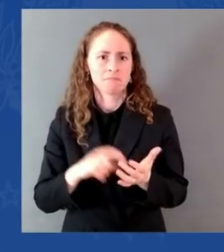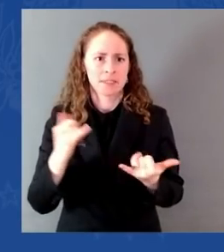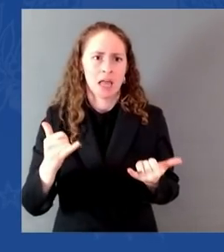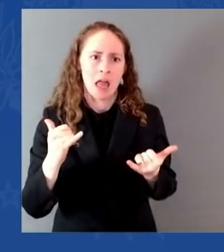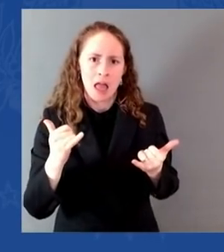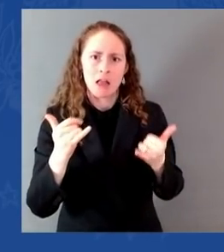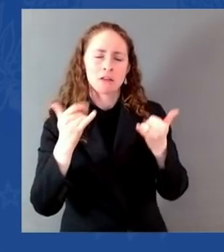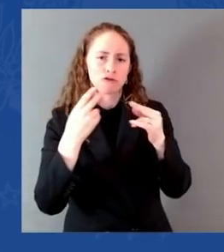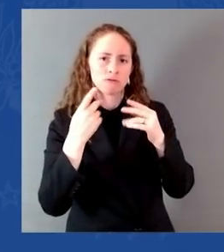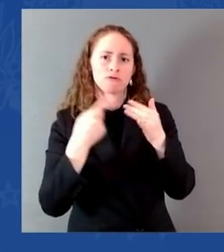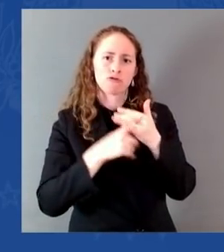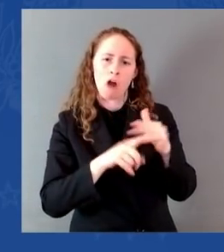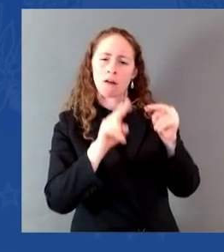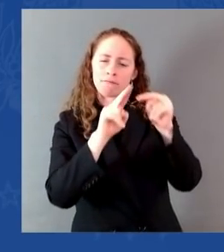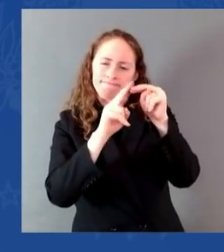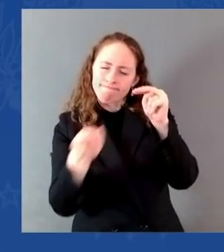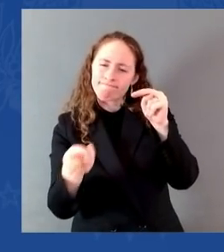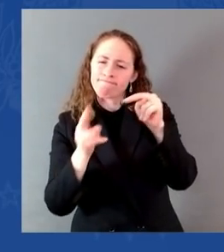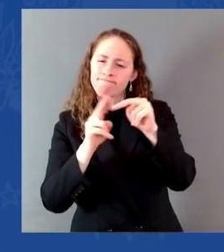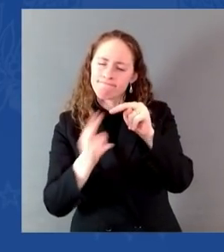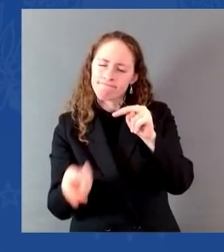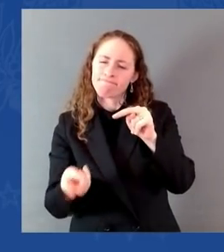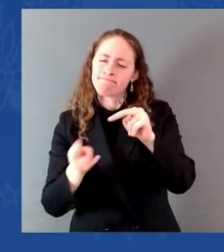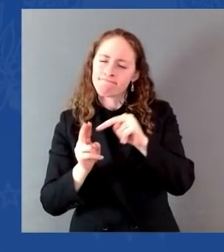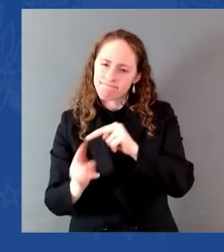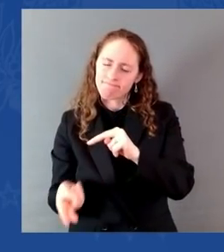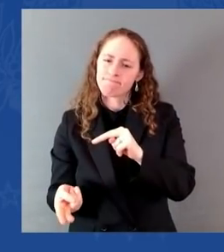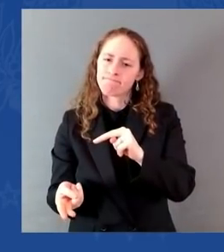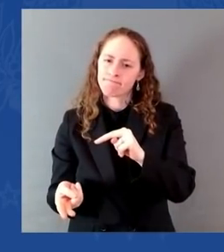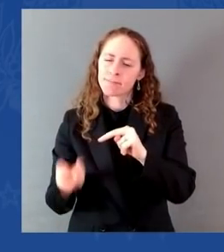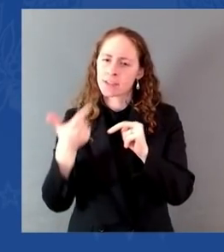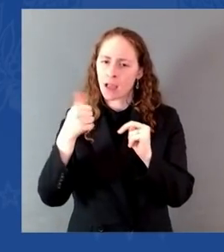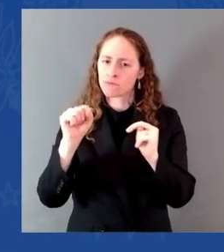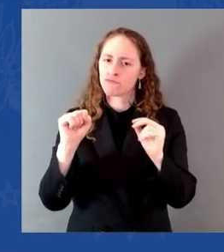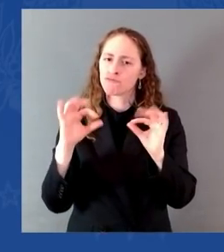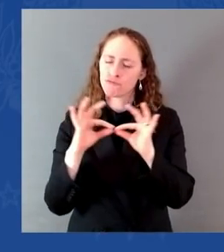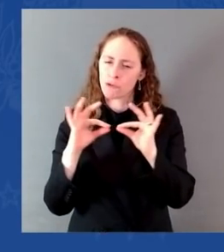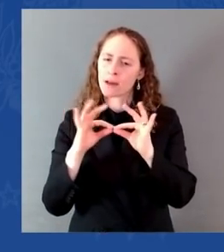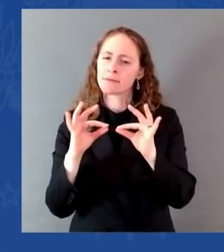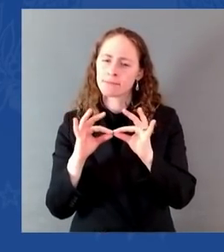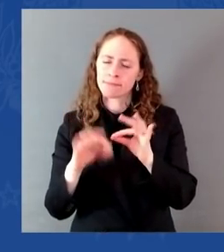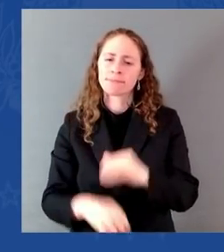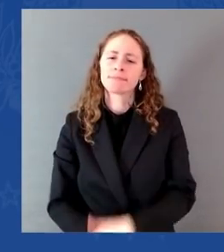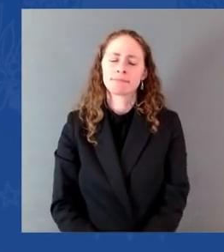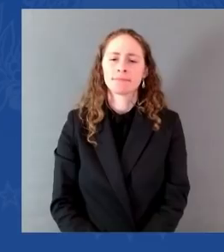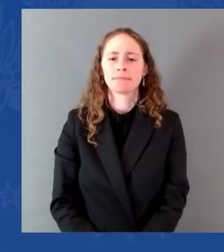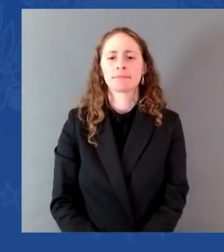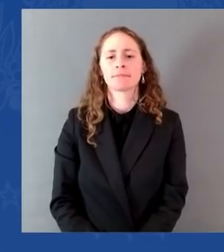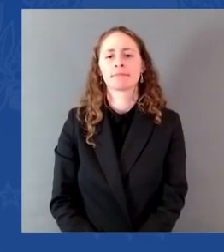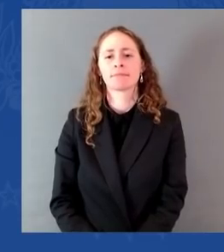are paying their fair share for gas -- not being gouged for gas.